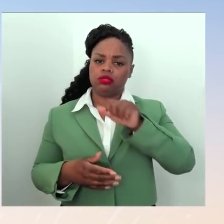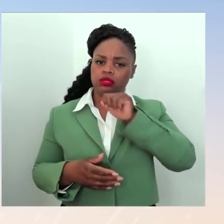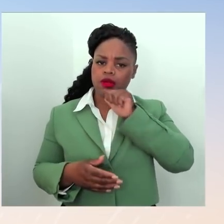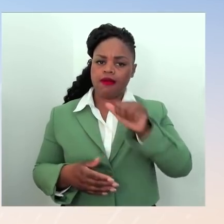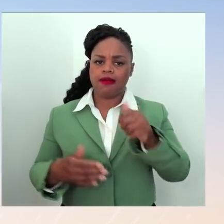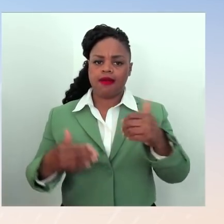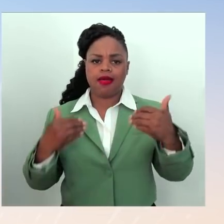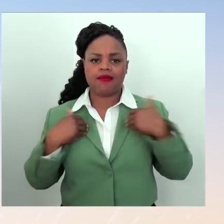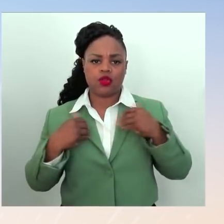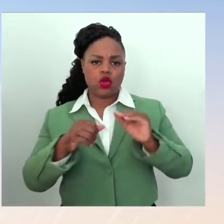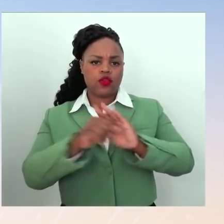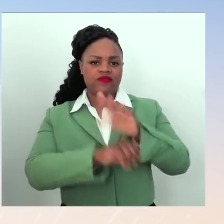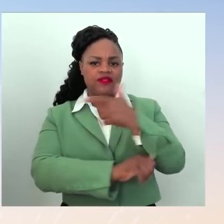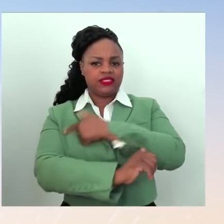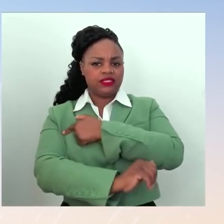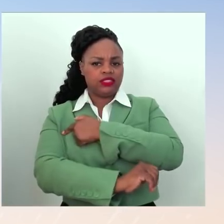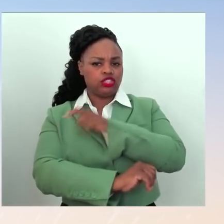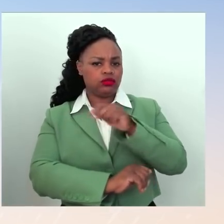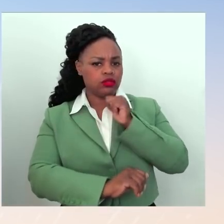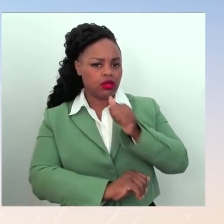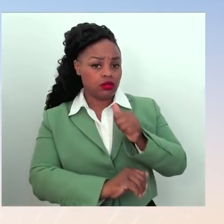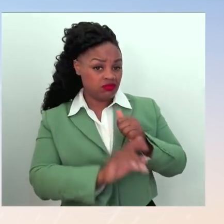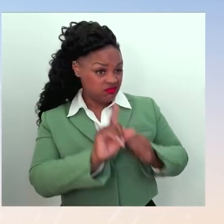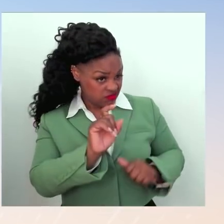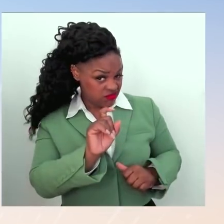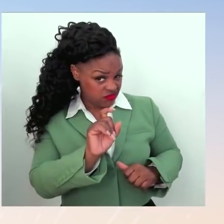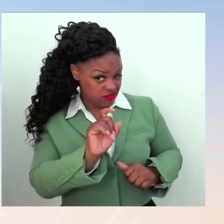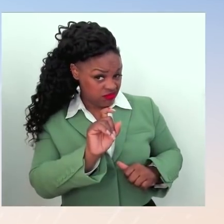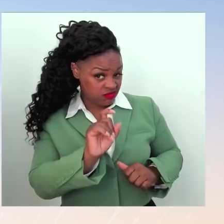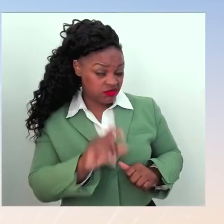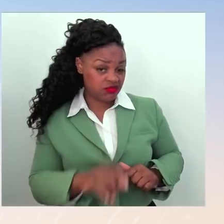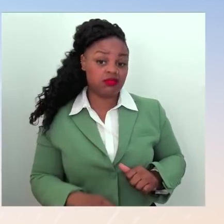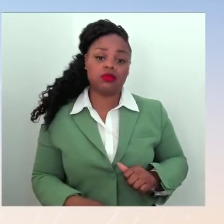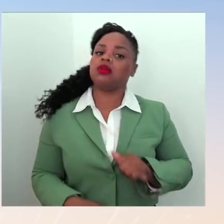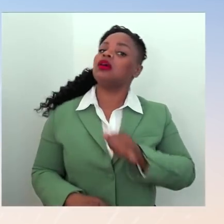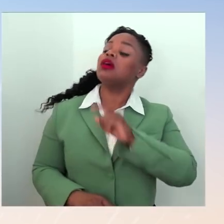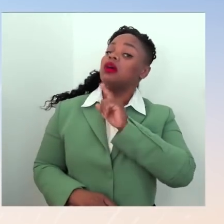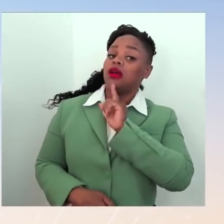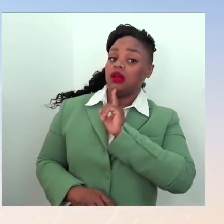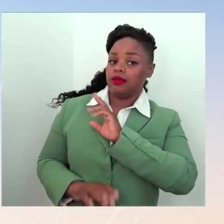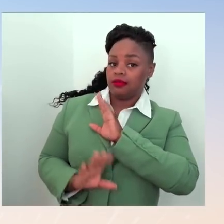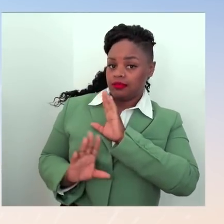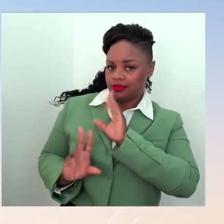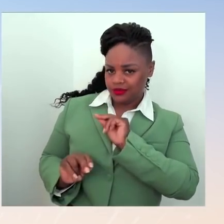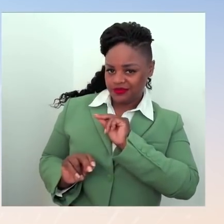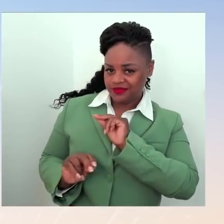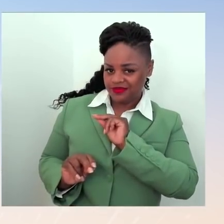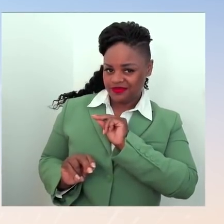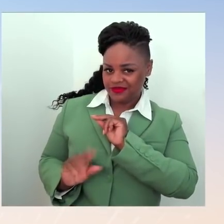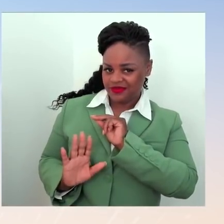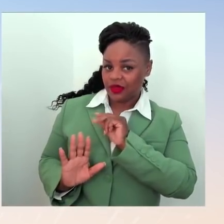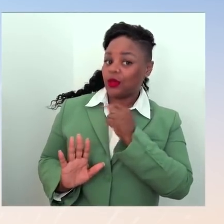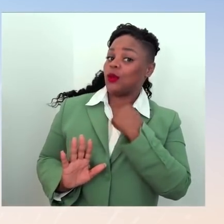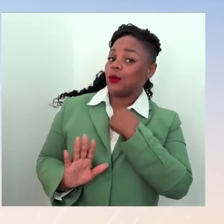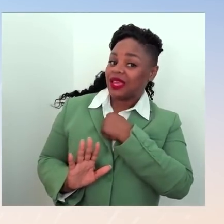what the most effective steps are in protecting people of a range of ages from hospitalization